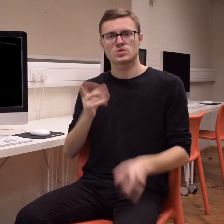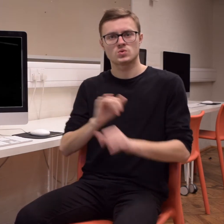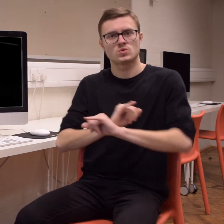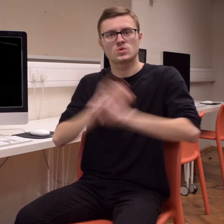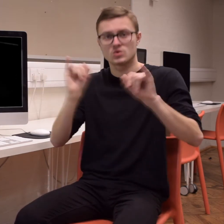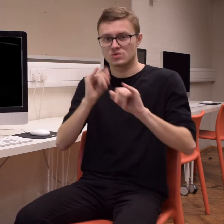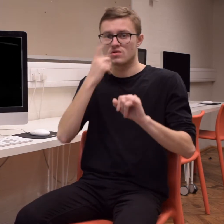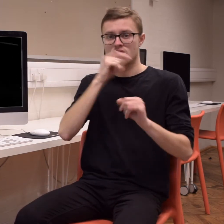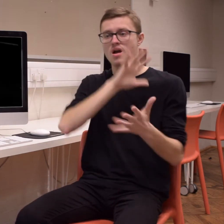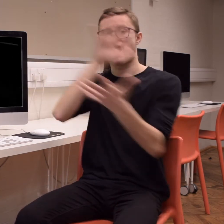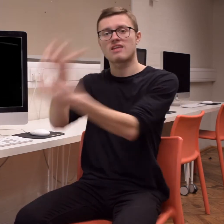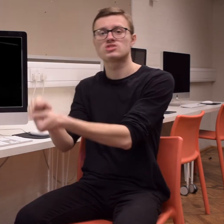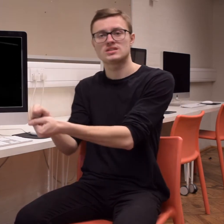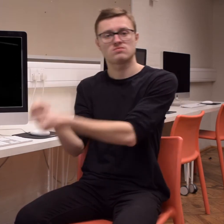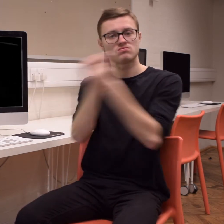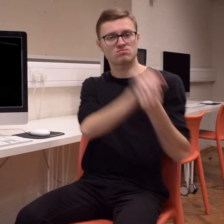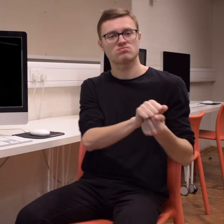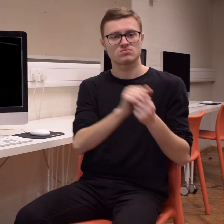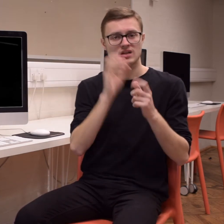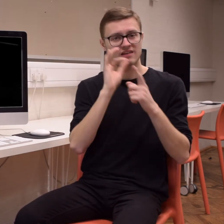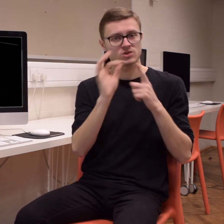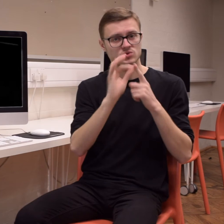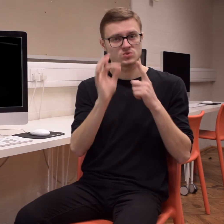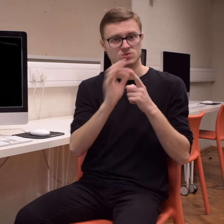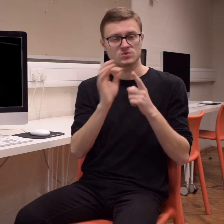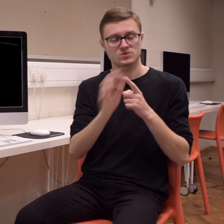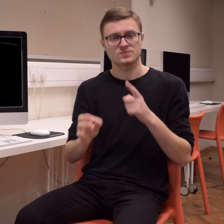or for more serious matters, arresting the person responsible or interviewing them under caution.